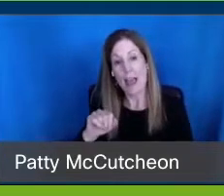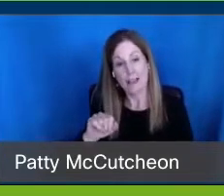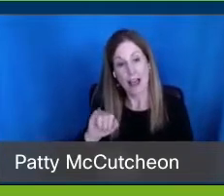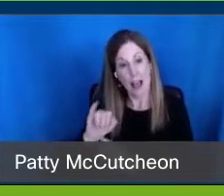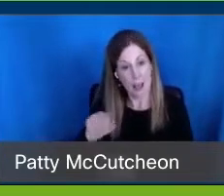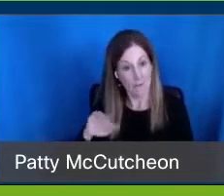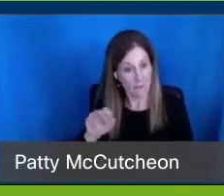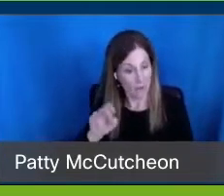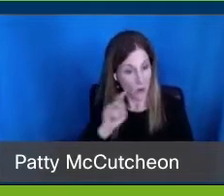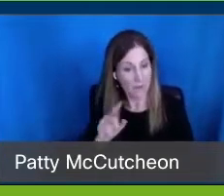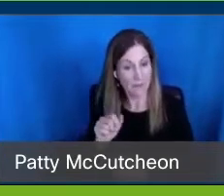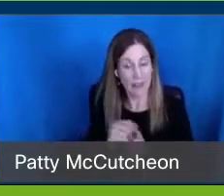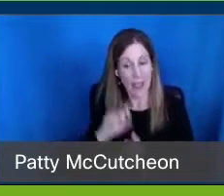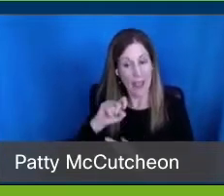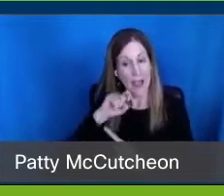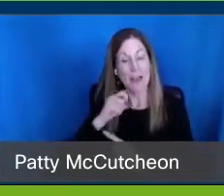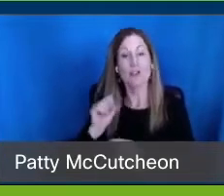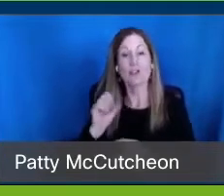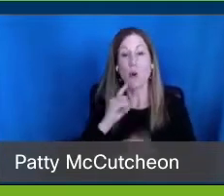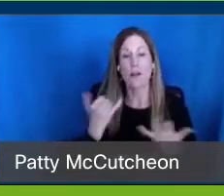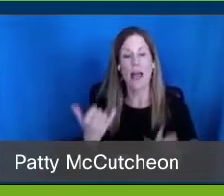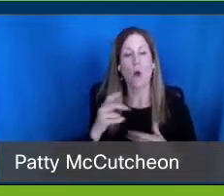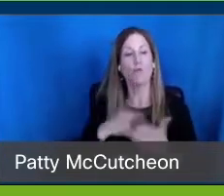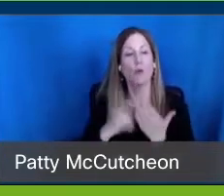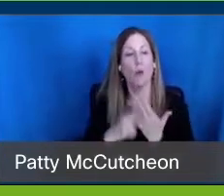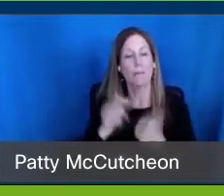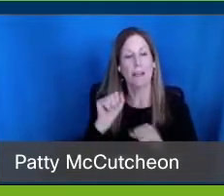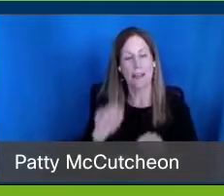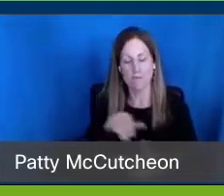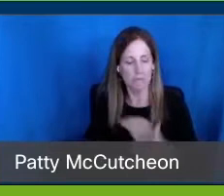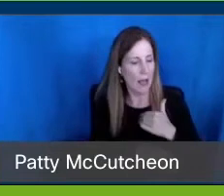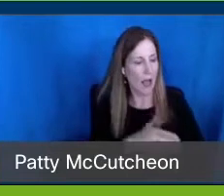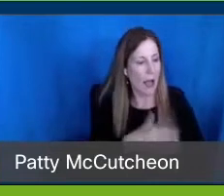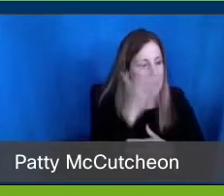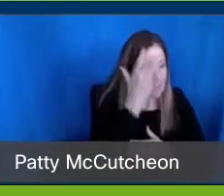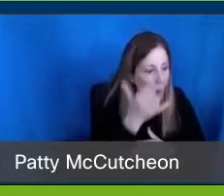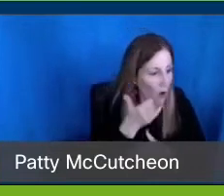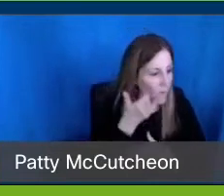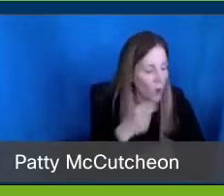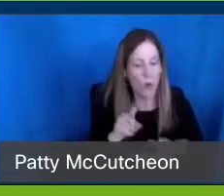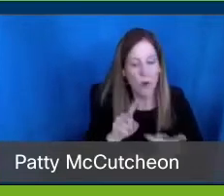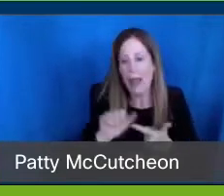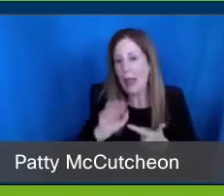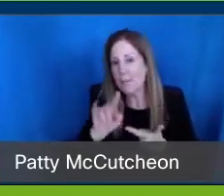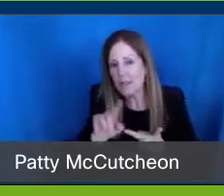Now our customers can access our programming on their smartphone, on an Amazon speaker, and online through our stream.